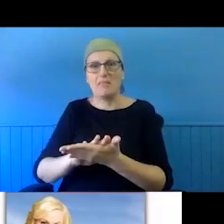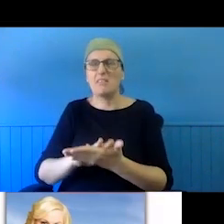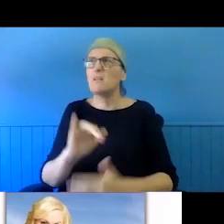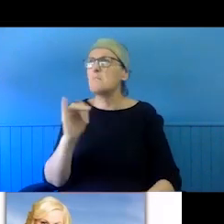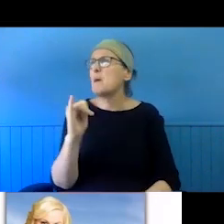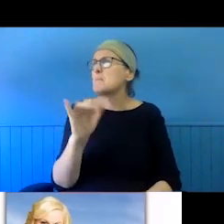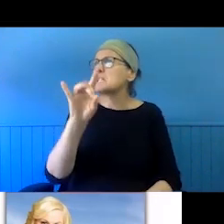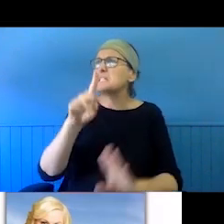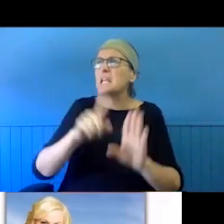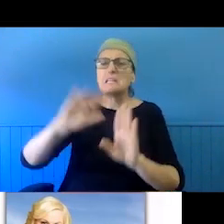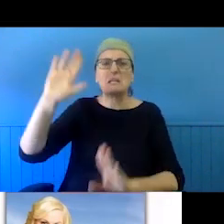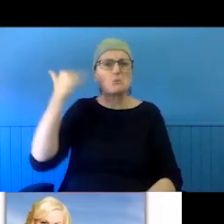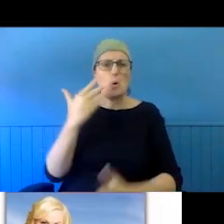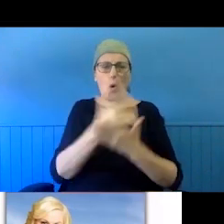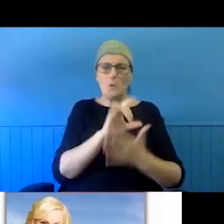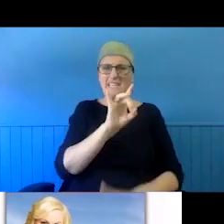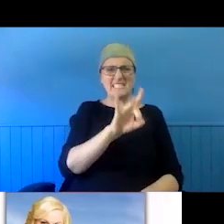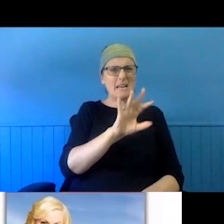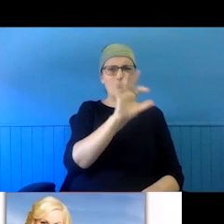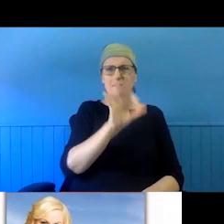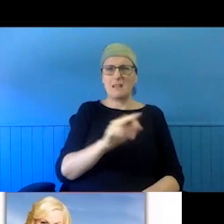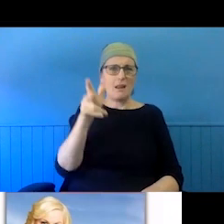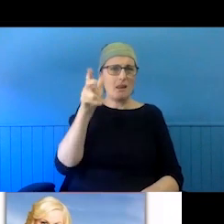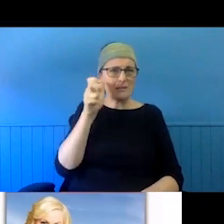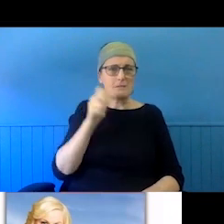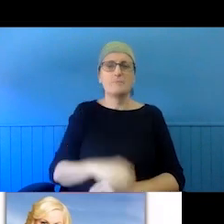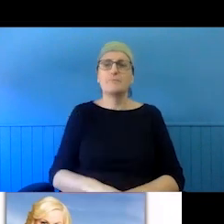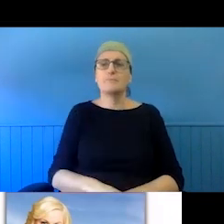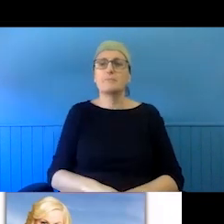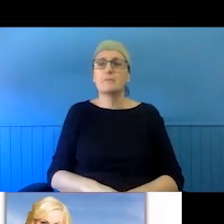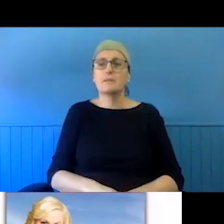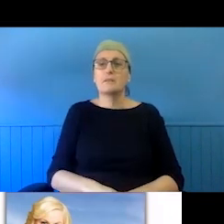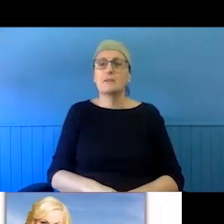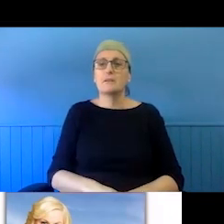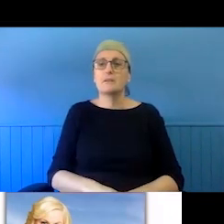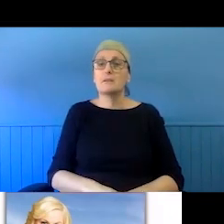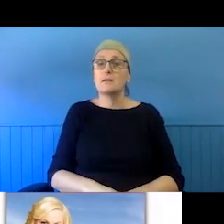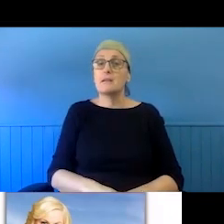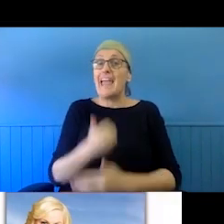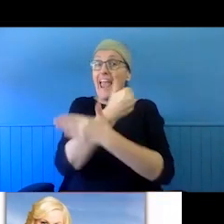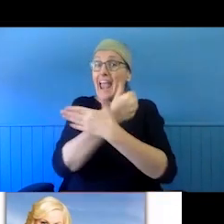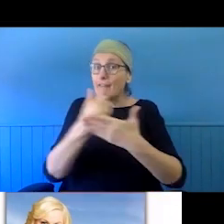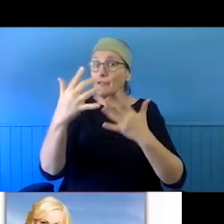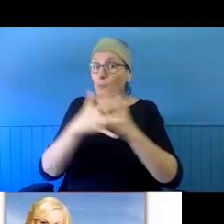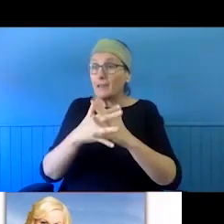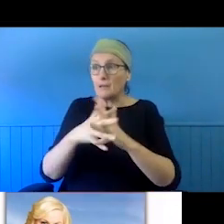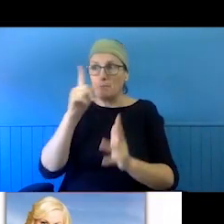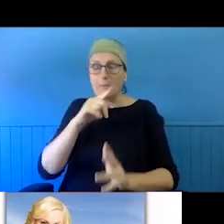podcast listeners consume about 6.5 hours of content, so they're very dedicated. It's a really good age spread - pretty much every age group